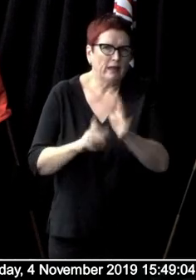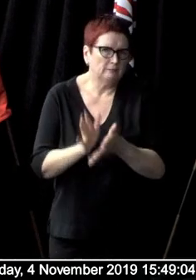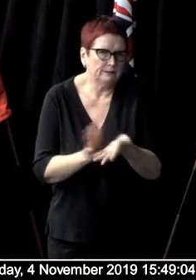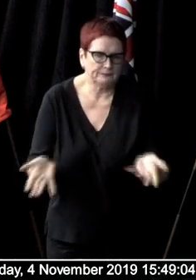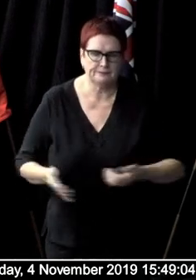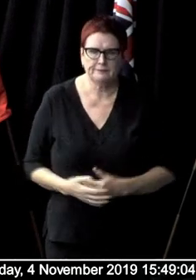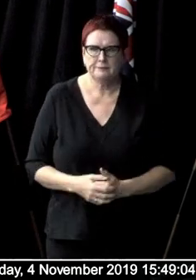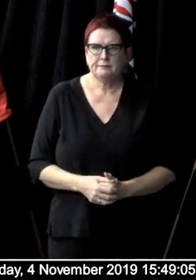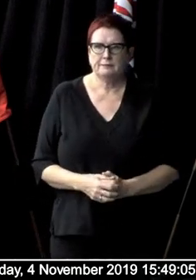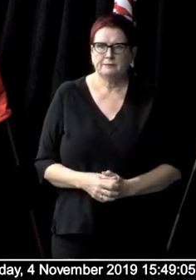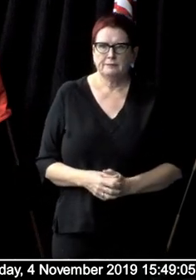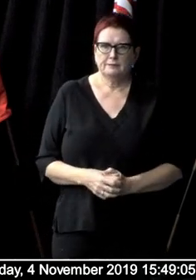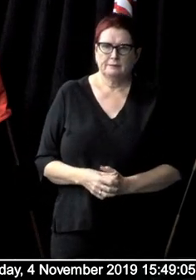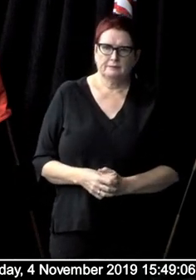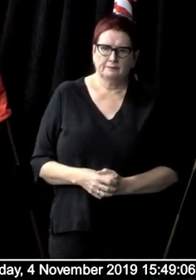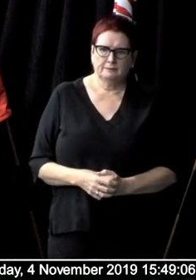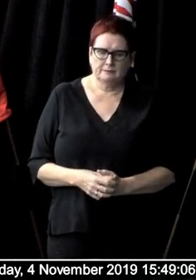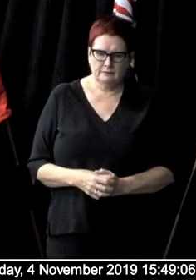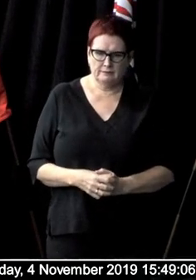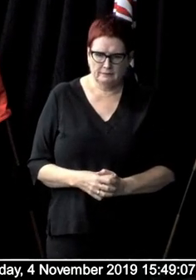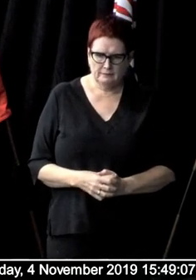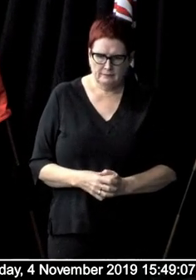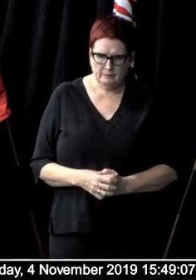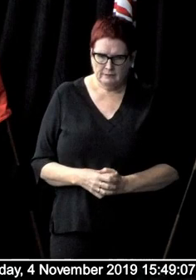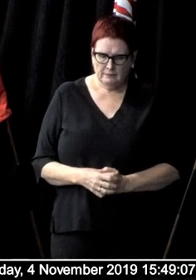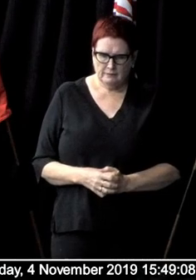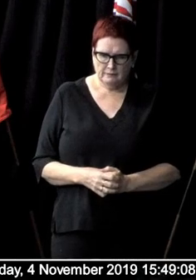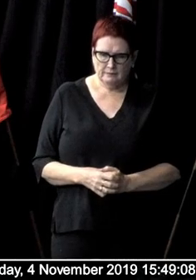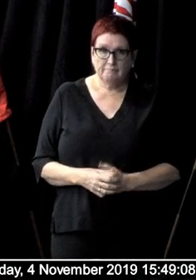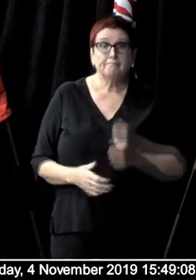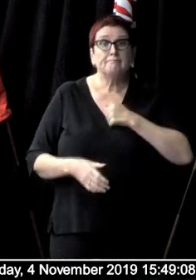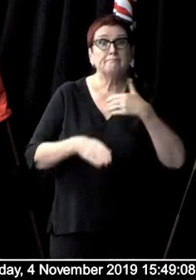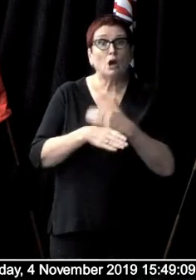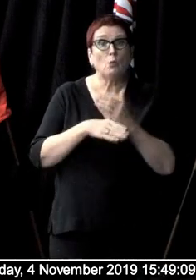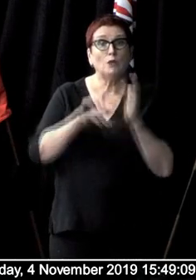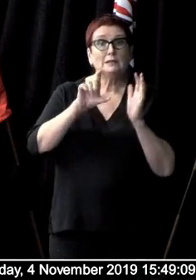And I think just – I guess I do – CRU is delighted to be working with the